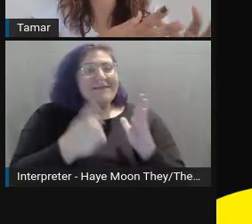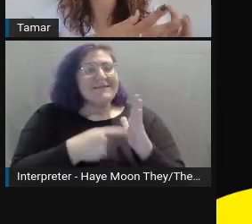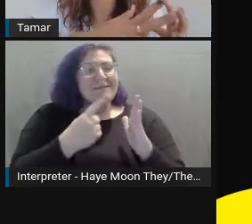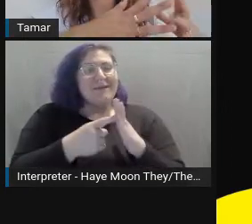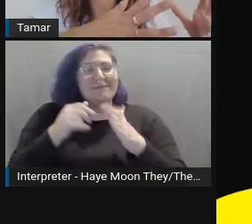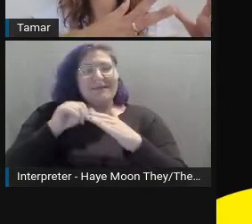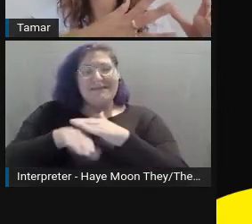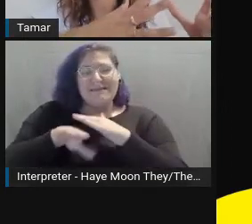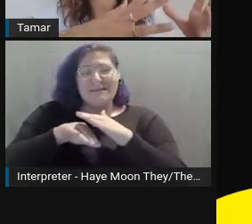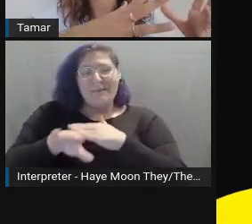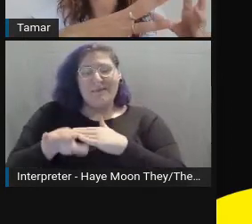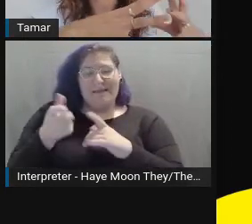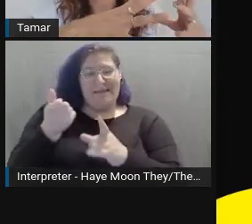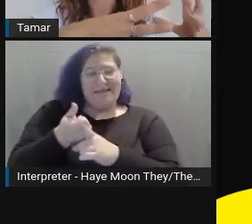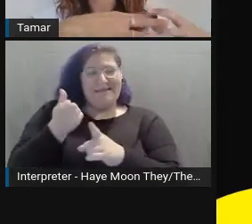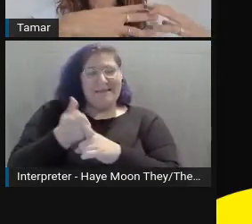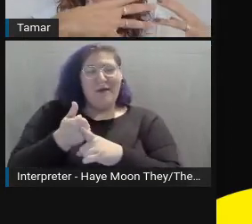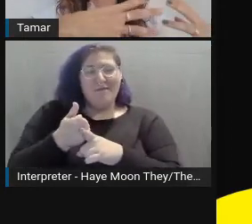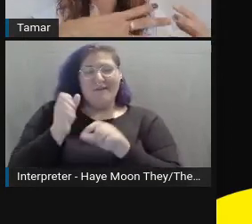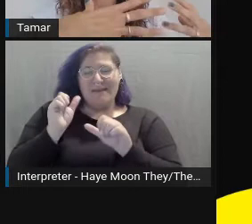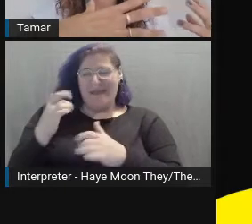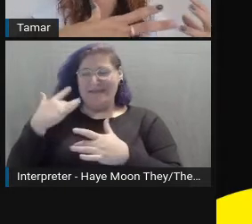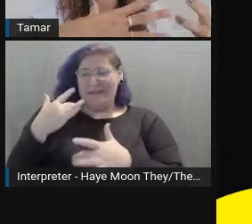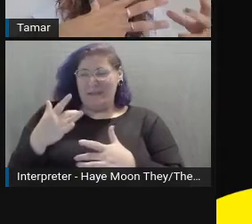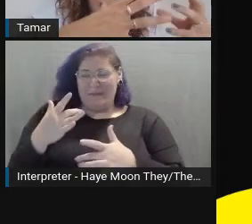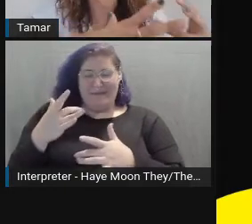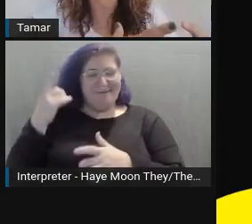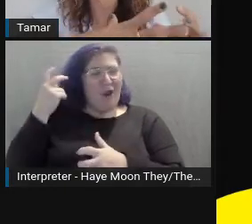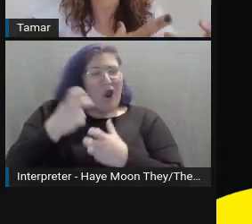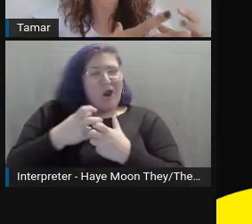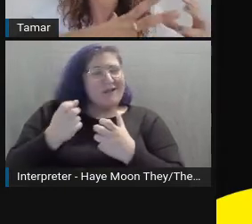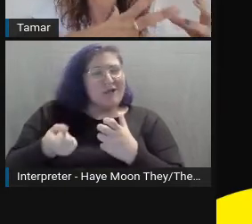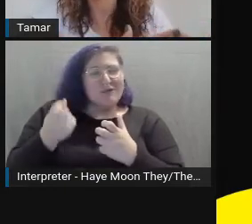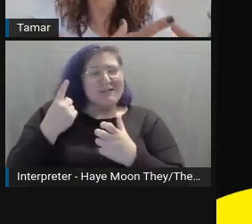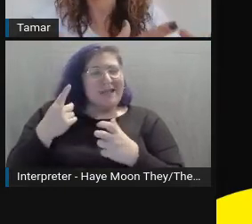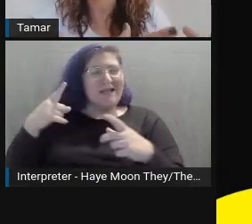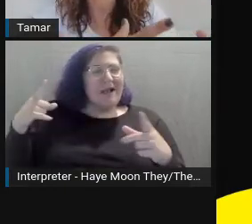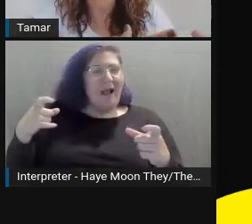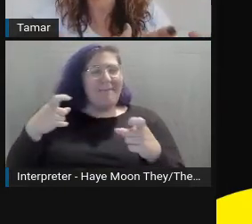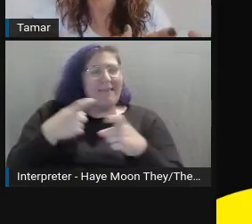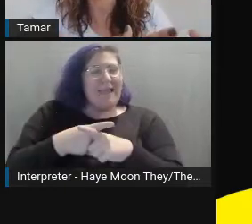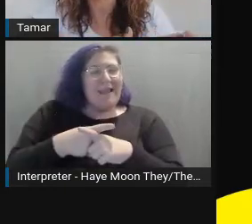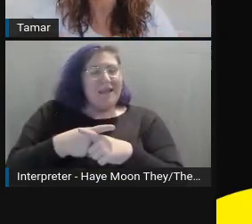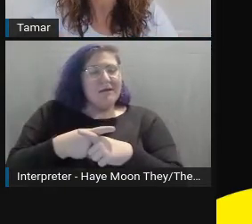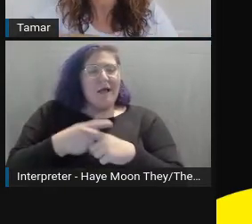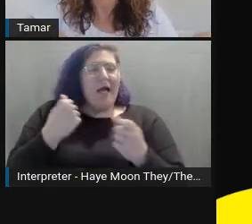Not a lot of people understand what really needs to be done,